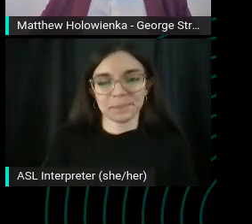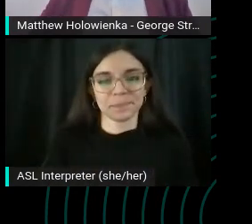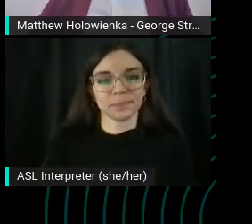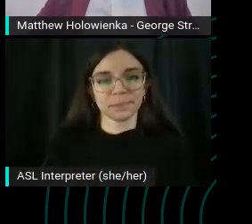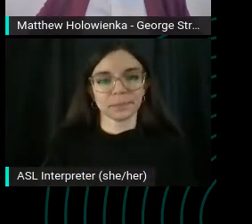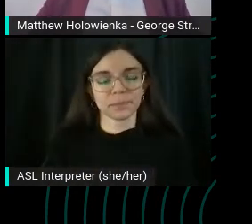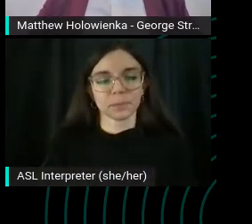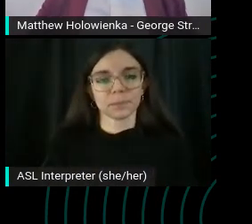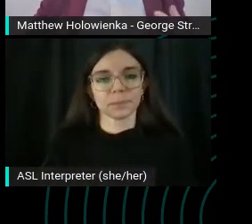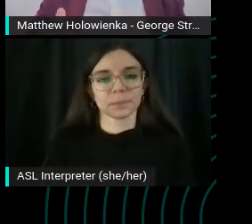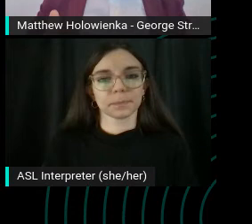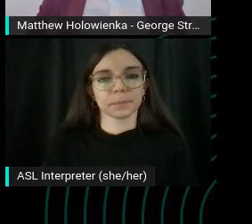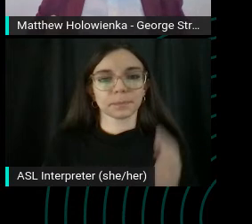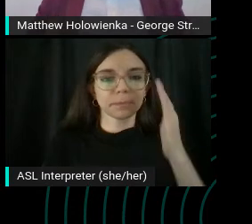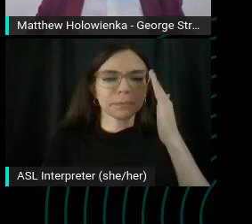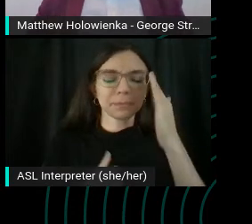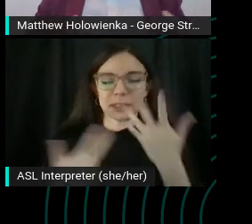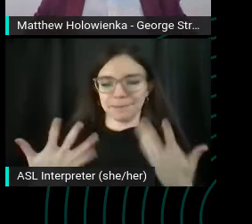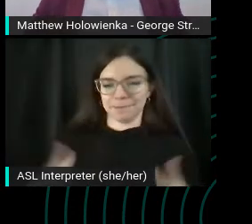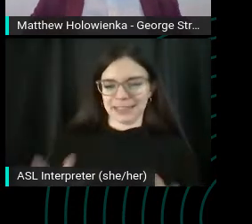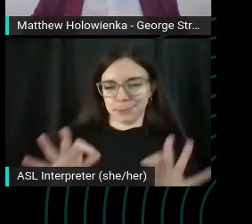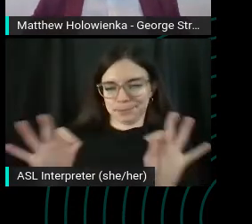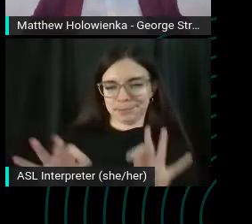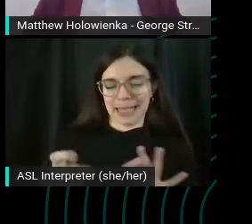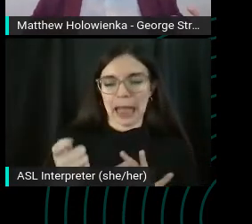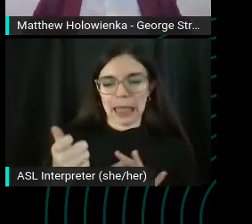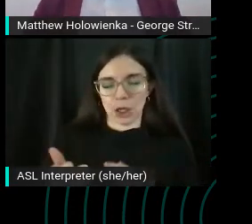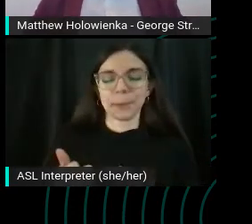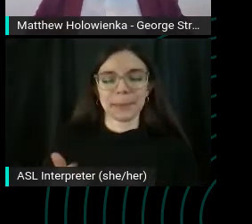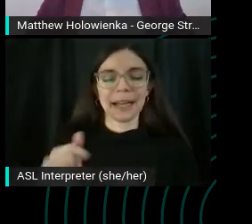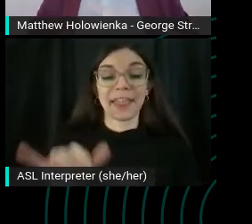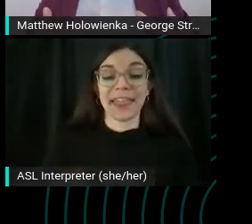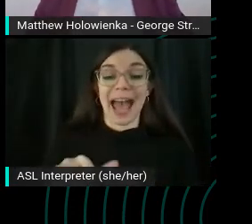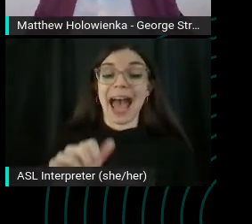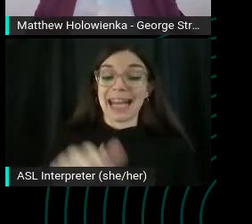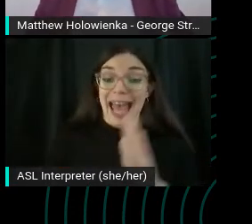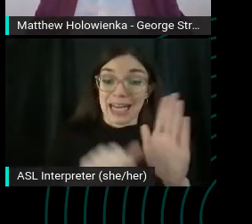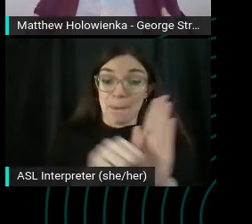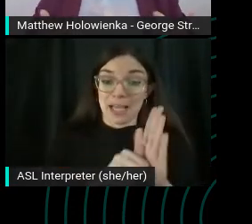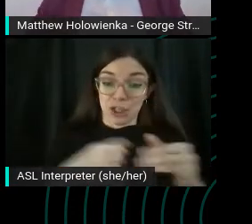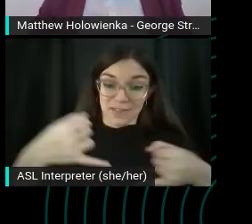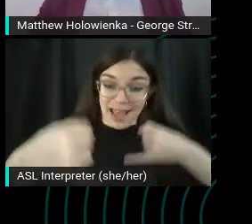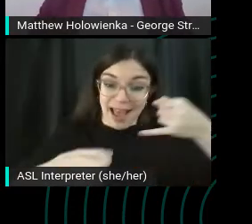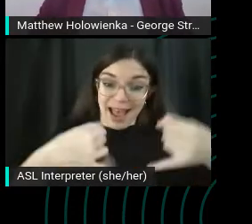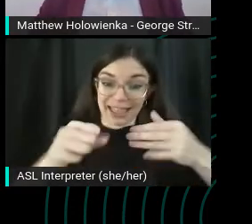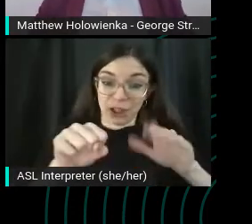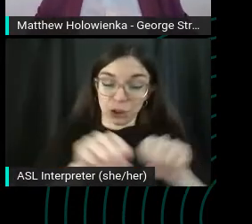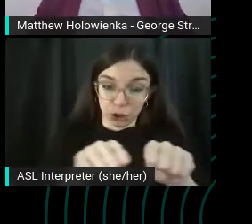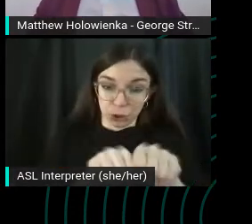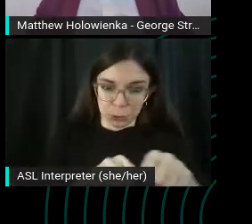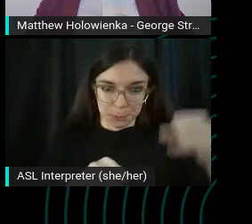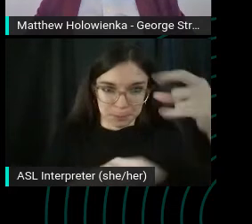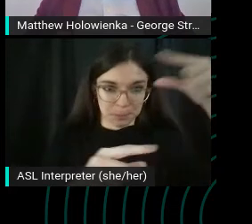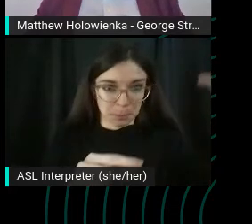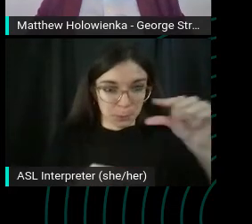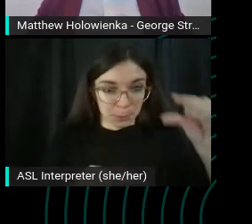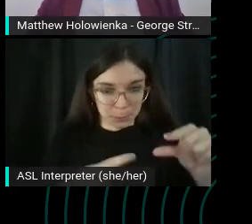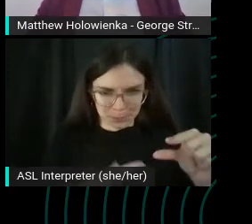So I've already talked about this a little bit, mainly that animation of the high heel shoe. I used it once, and I can reuse it again. But I also want to draw attention